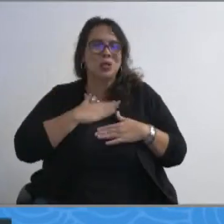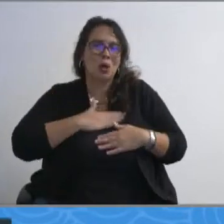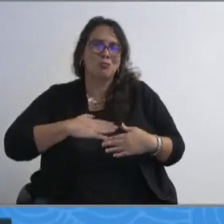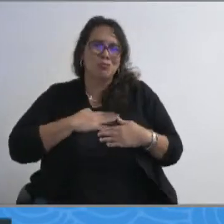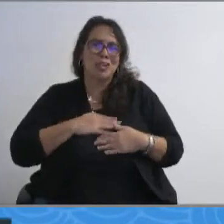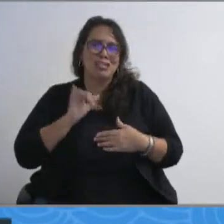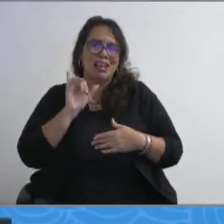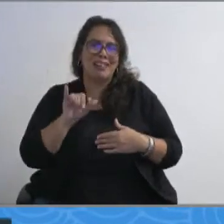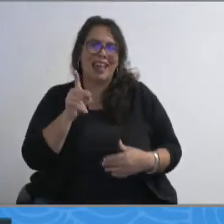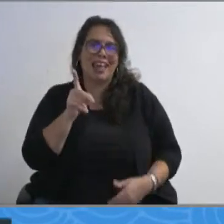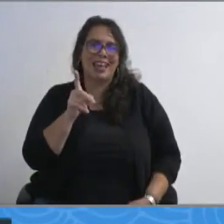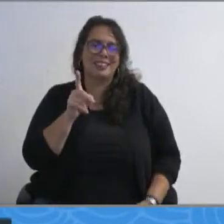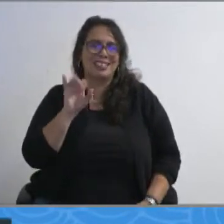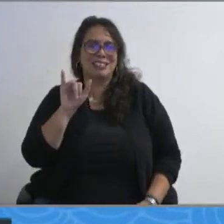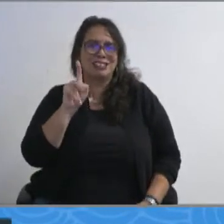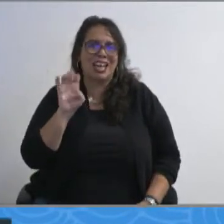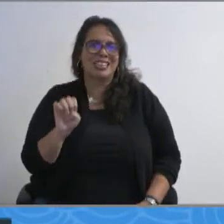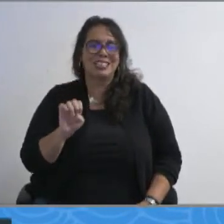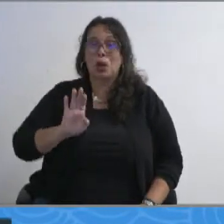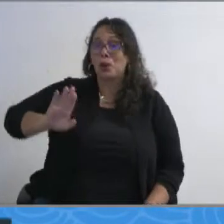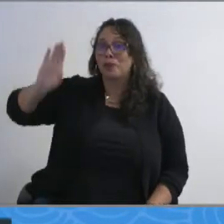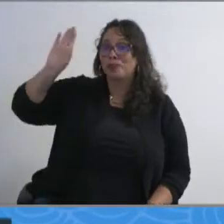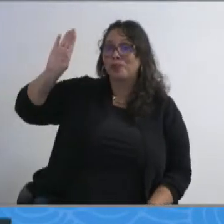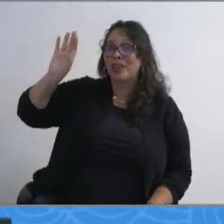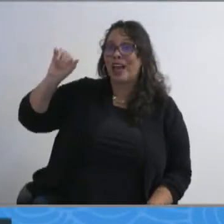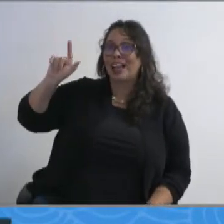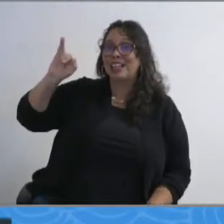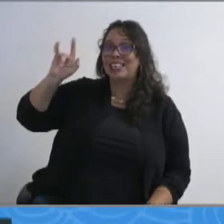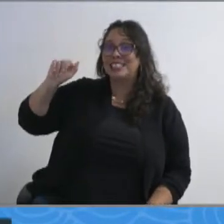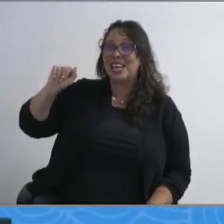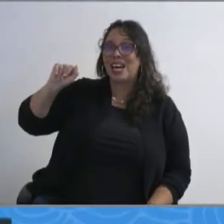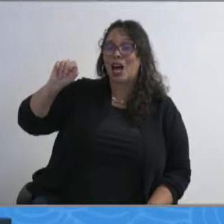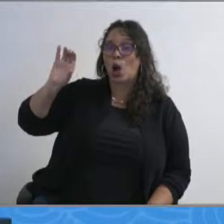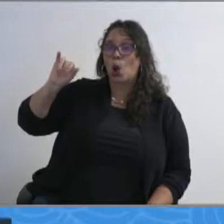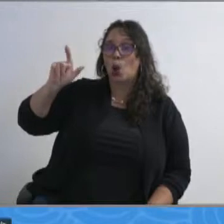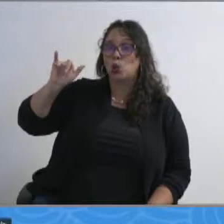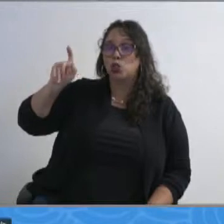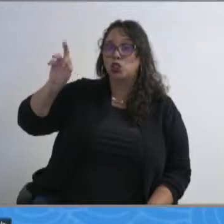We have a raised hand. Ms. Alicia Colter? Welcome.